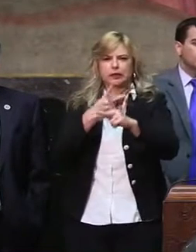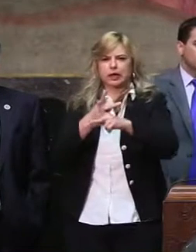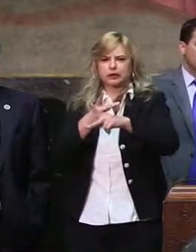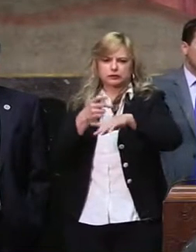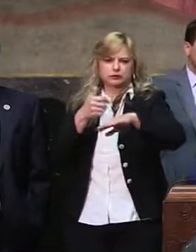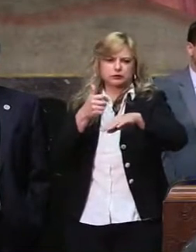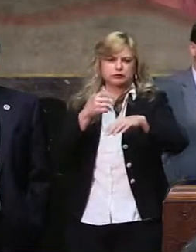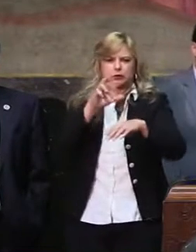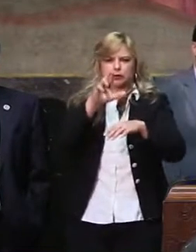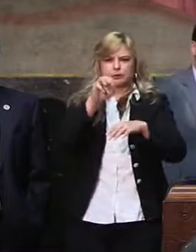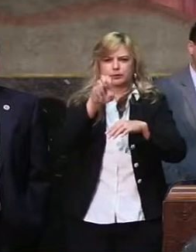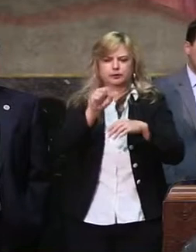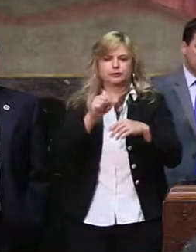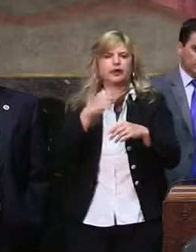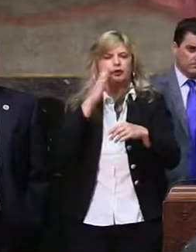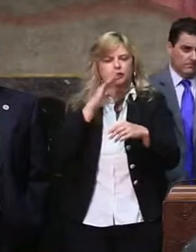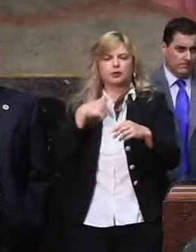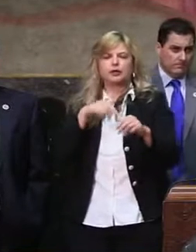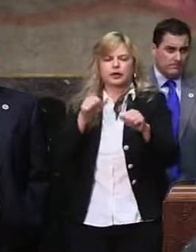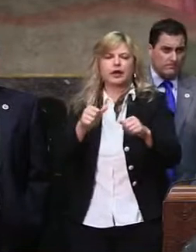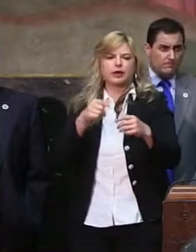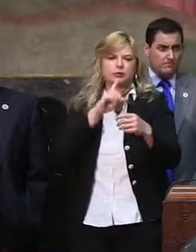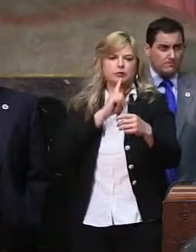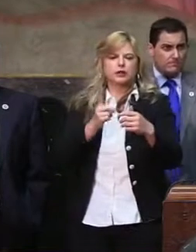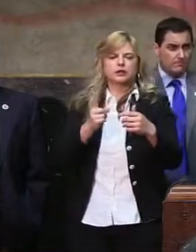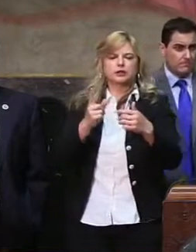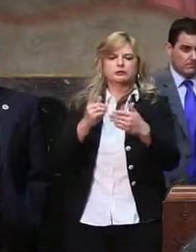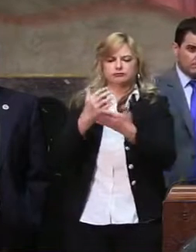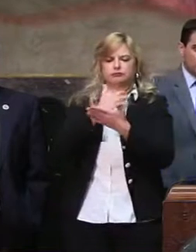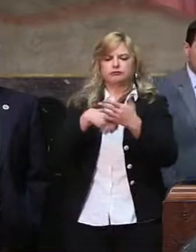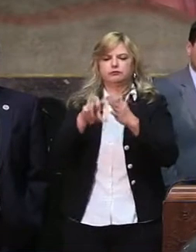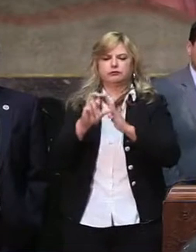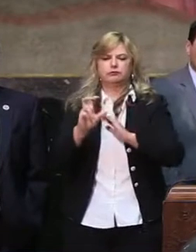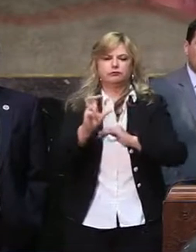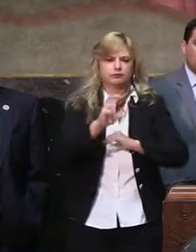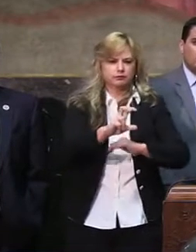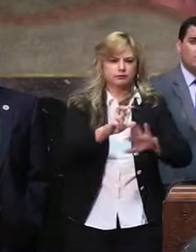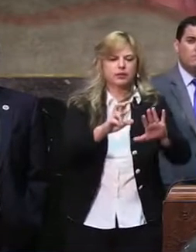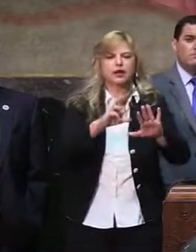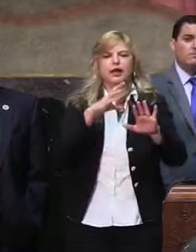public safety bang for the buck we have to we're hemorrhaging money now in the